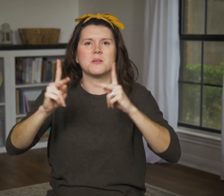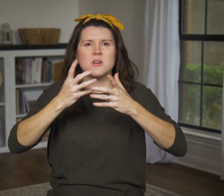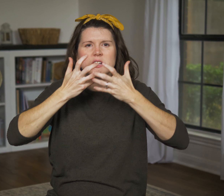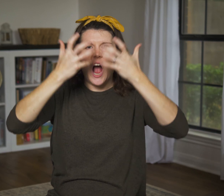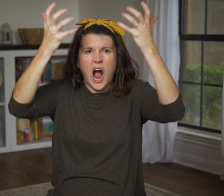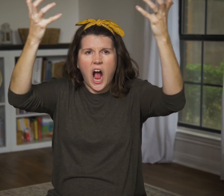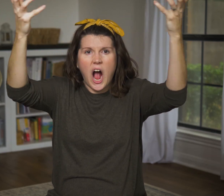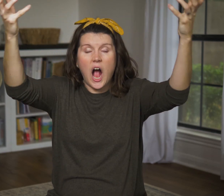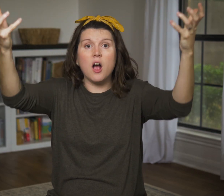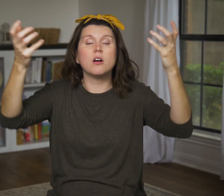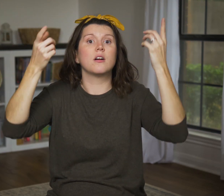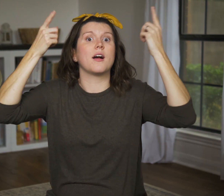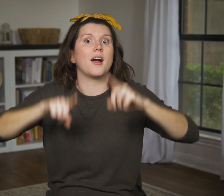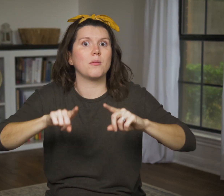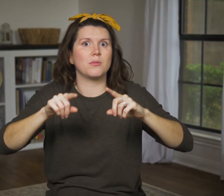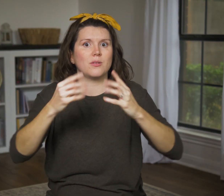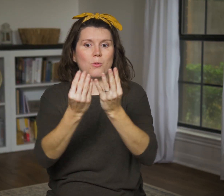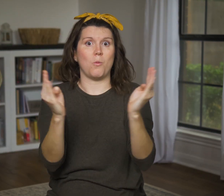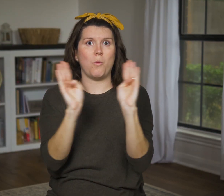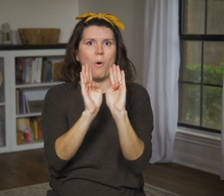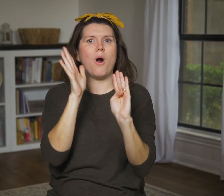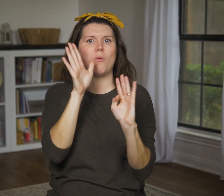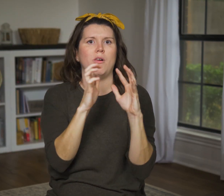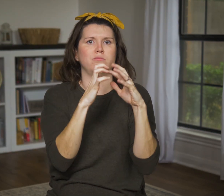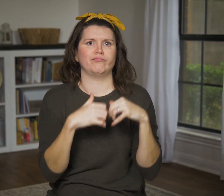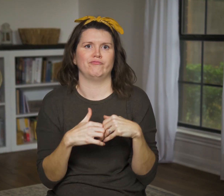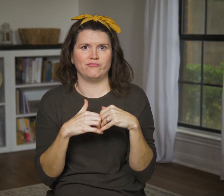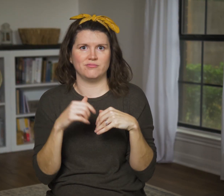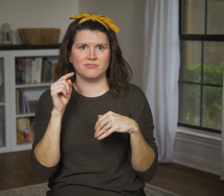have all the people shout, then the walls will fall